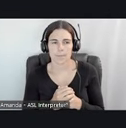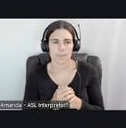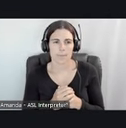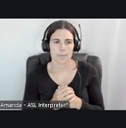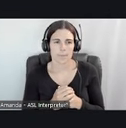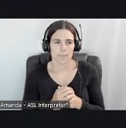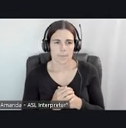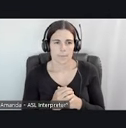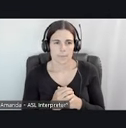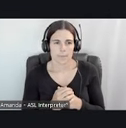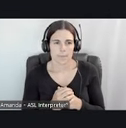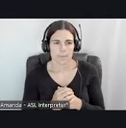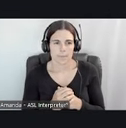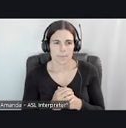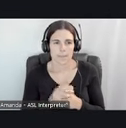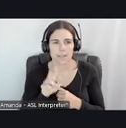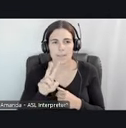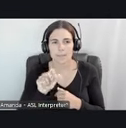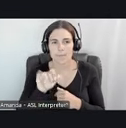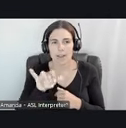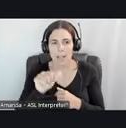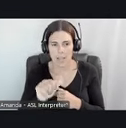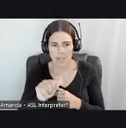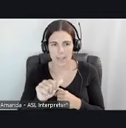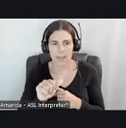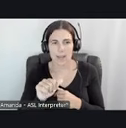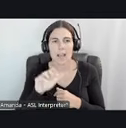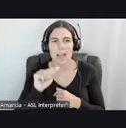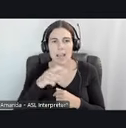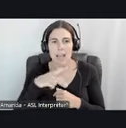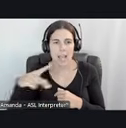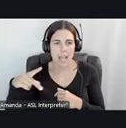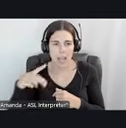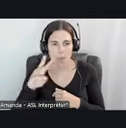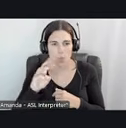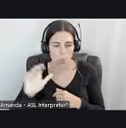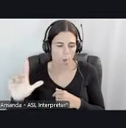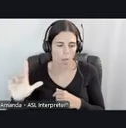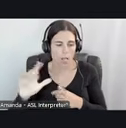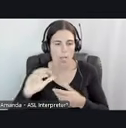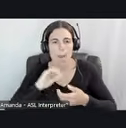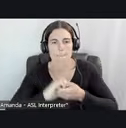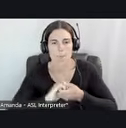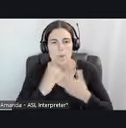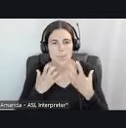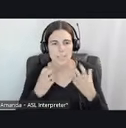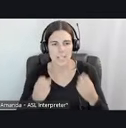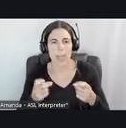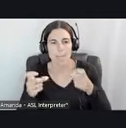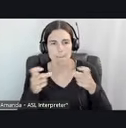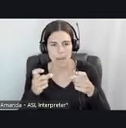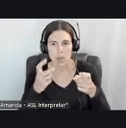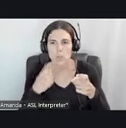also has comprised with Appwell and Partners Health Management. Um we we have been here